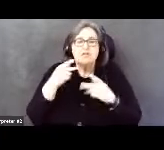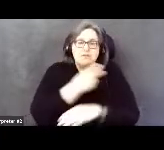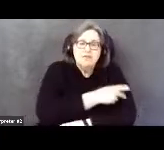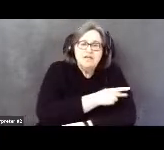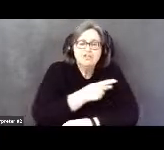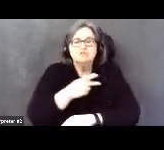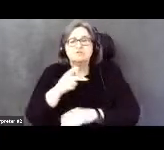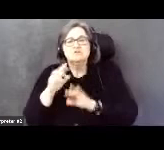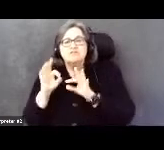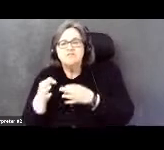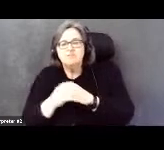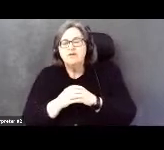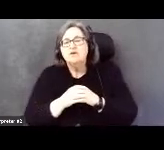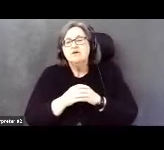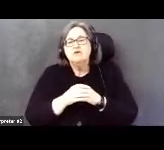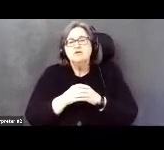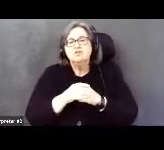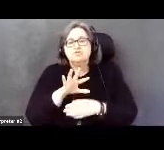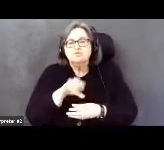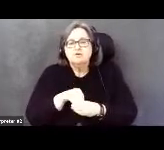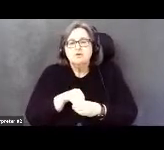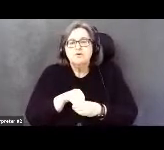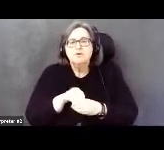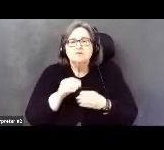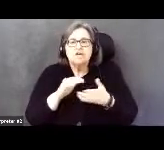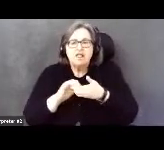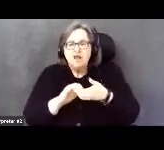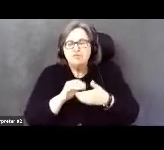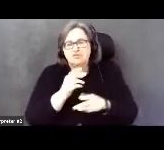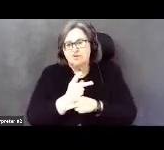of care. And to help providers